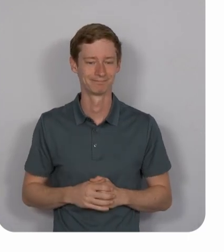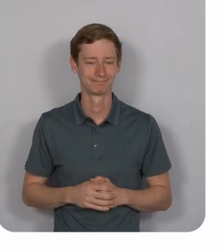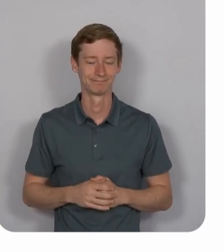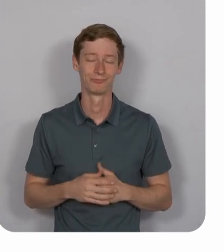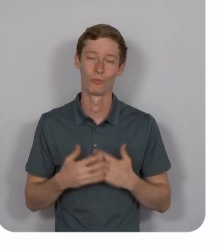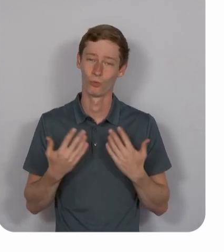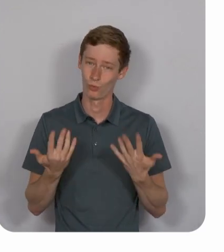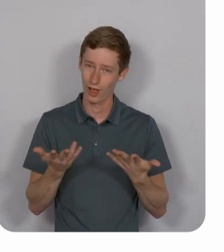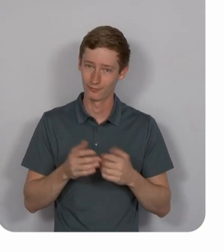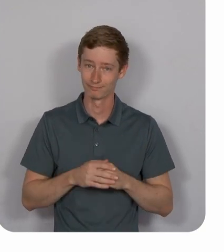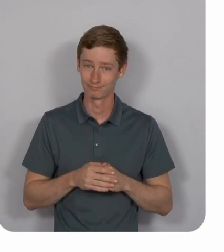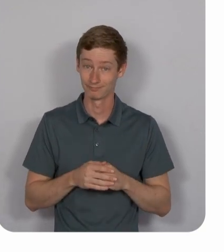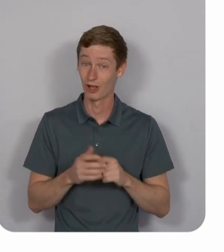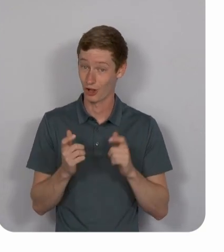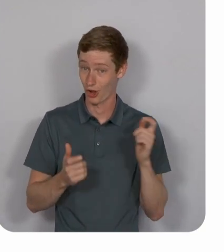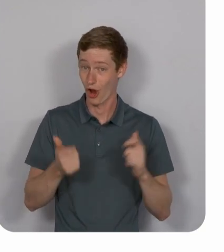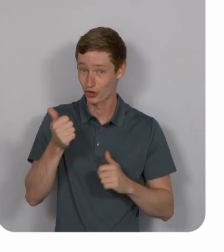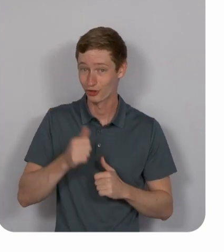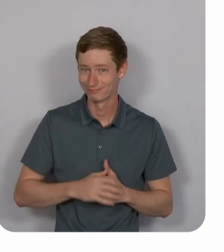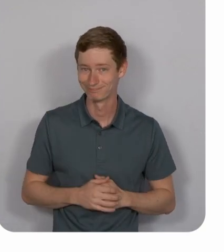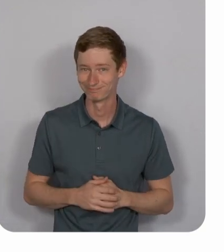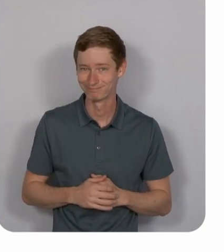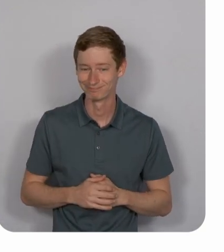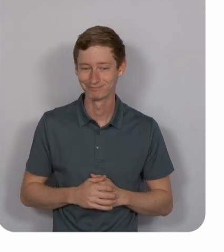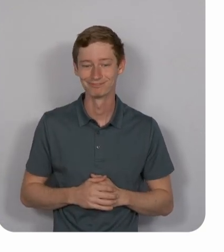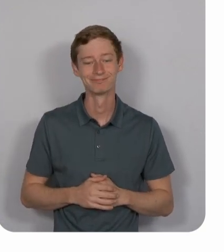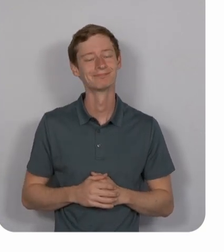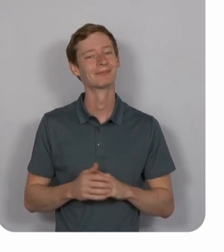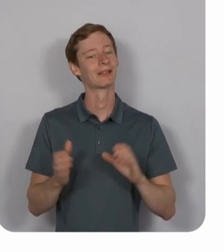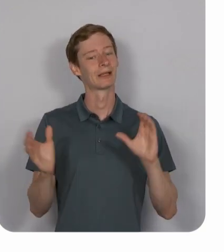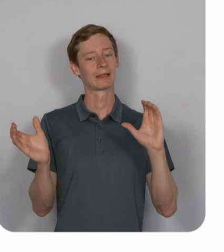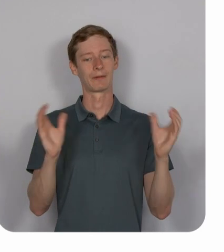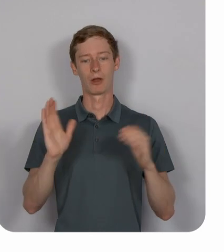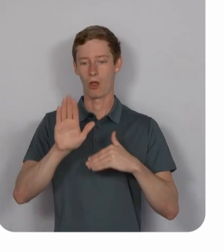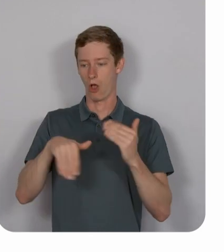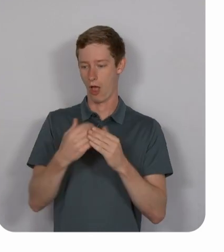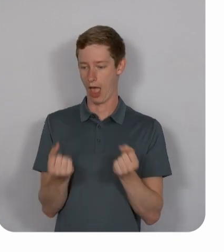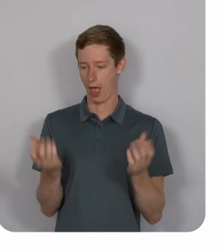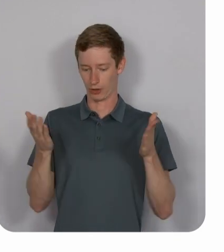Larger for one thing, when comparing all the space tracked by both headsets,